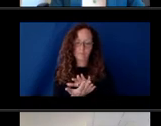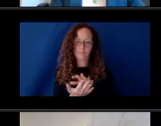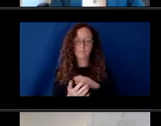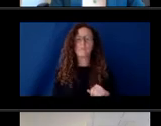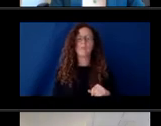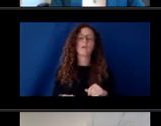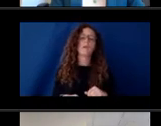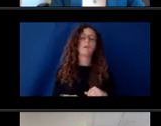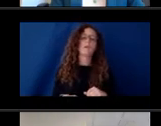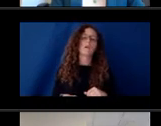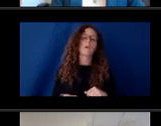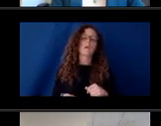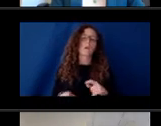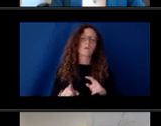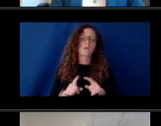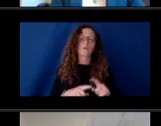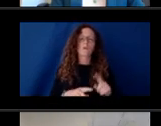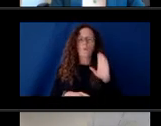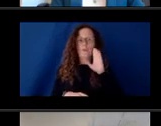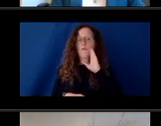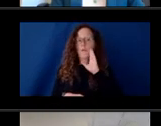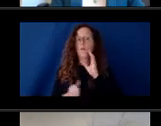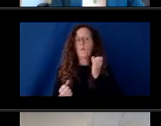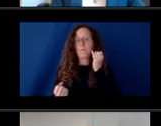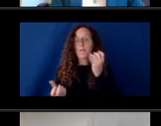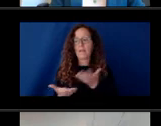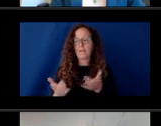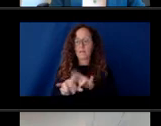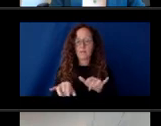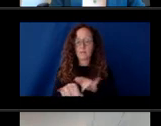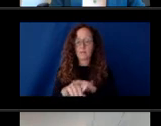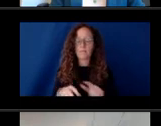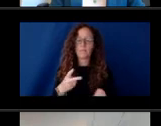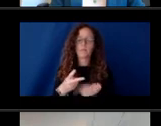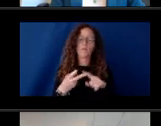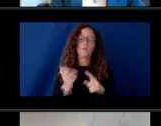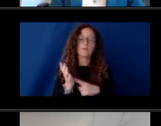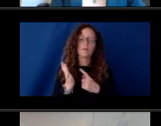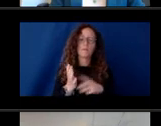We're particularly mindful about wildfires and heat because often when it is hot out,